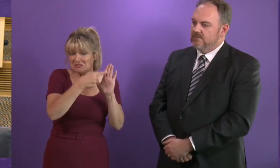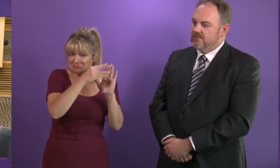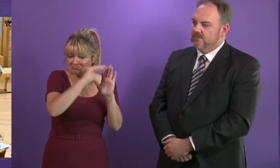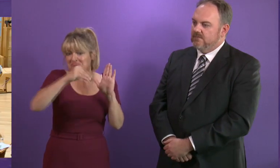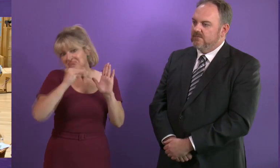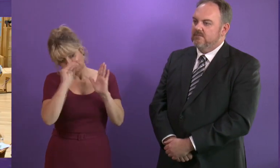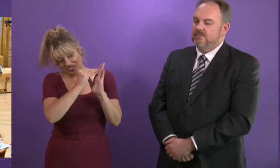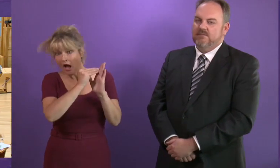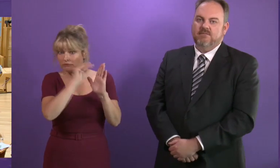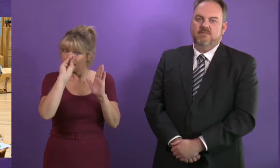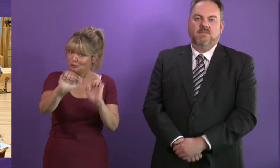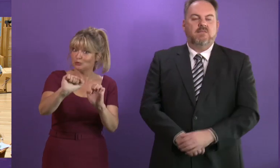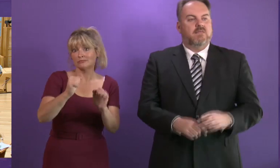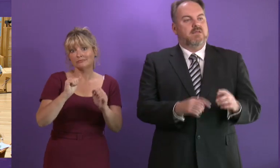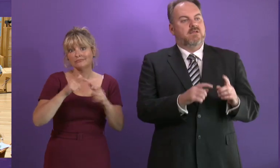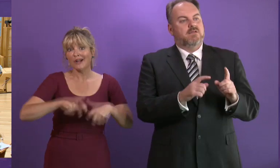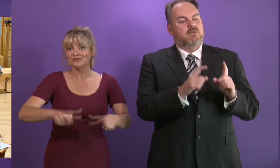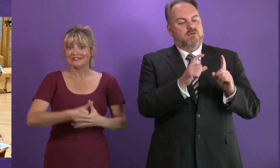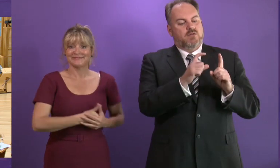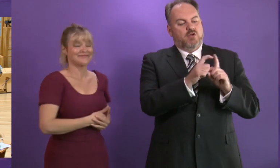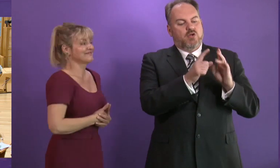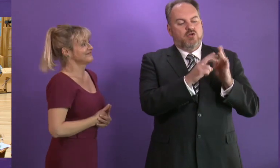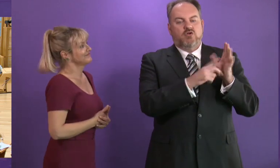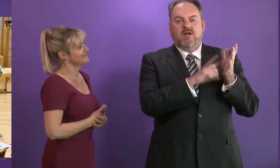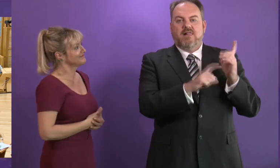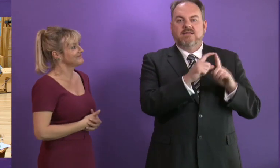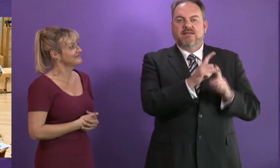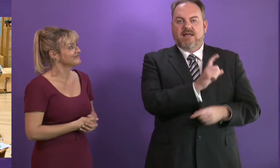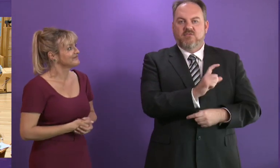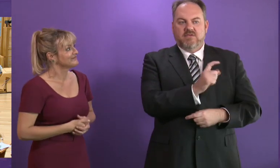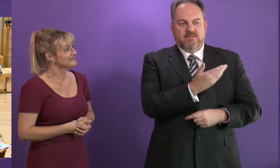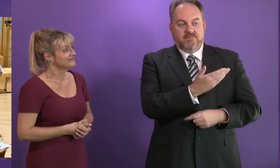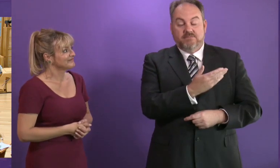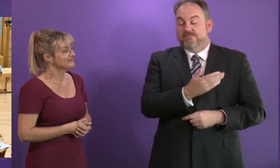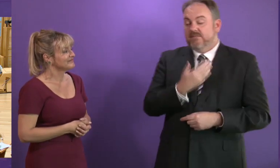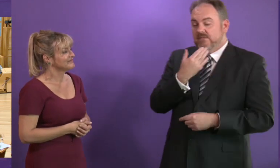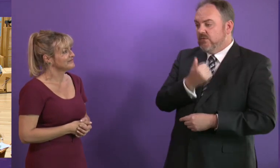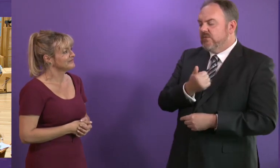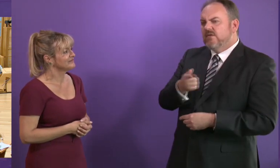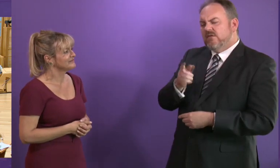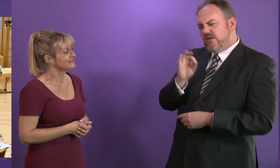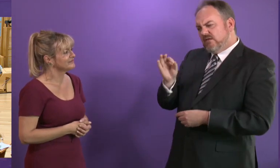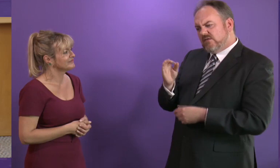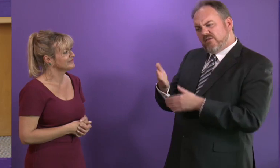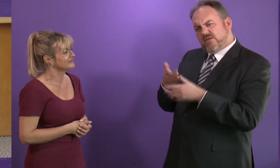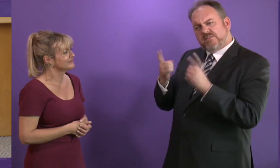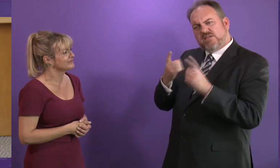Donald Cameron (Highlands and Islands) (Con): Has the First Minister ever used a private or party email address to conduct Scottish